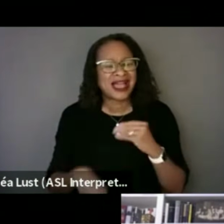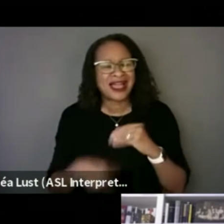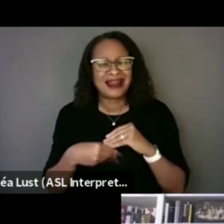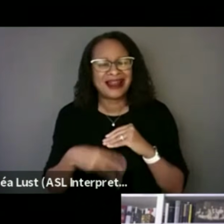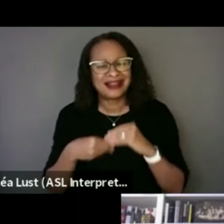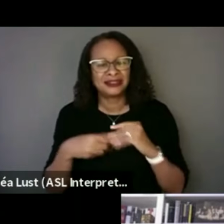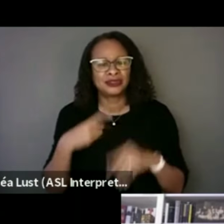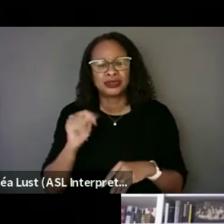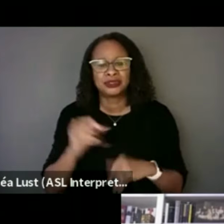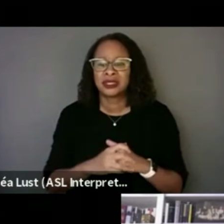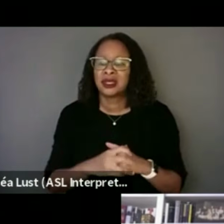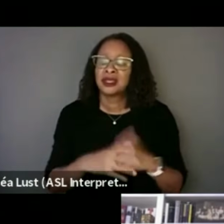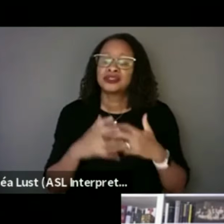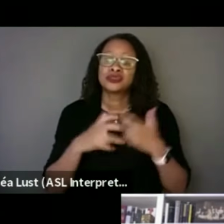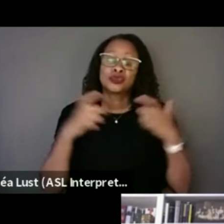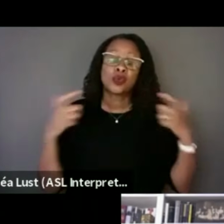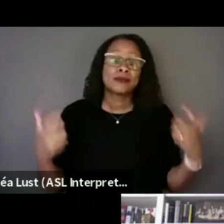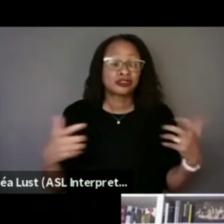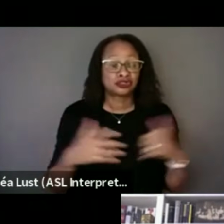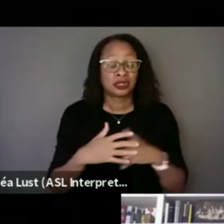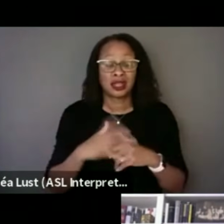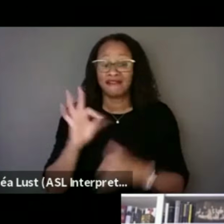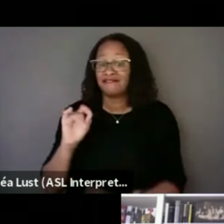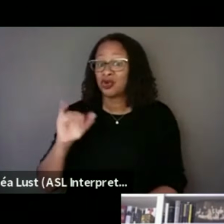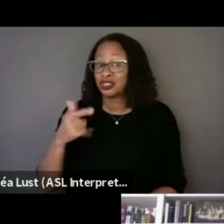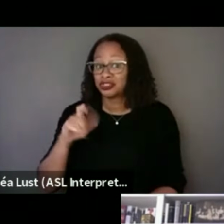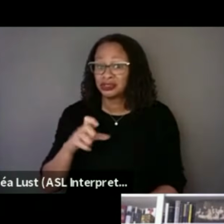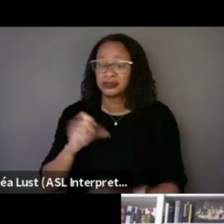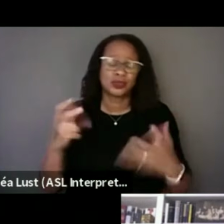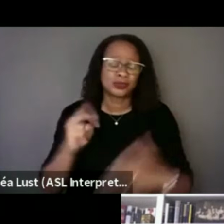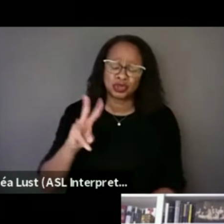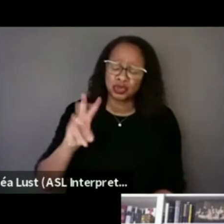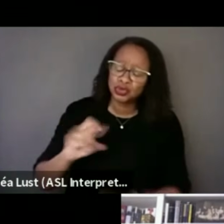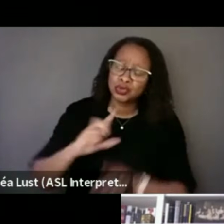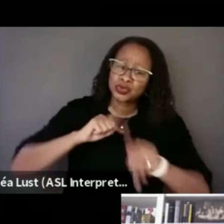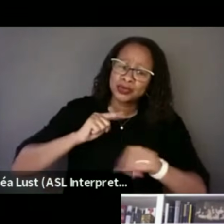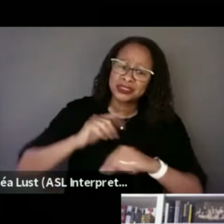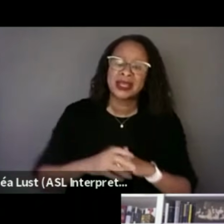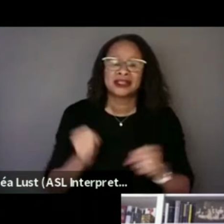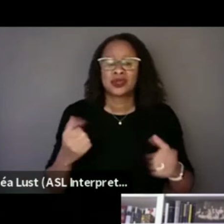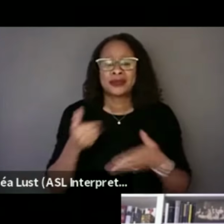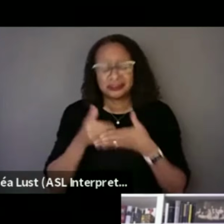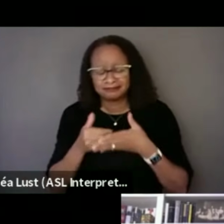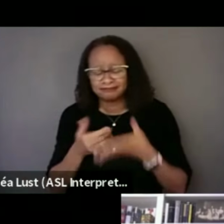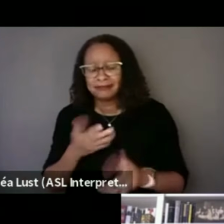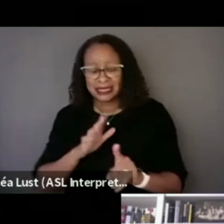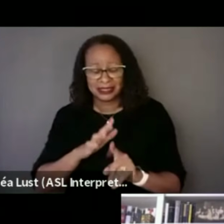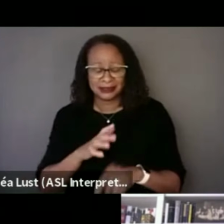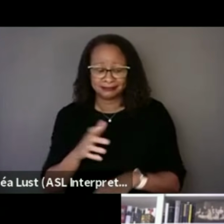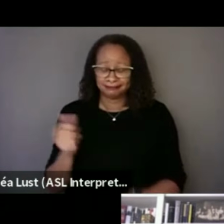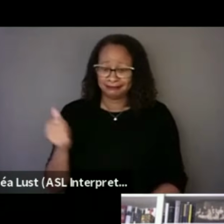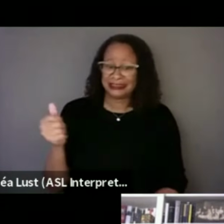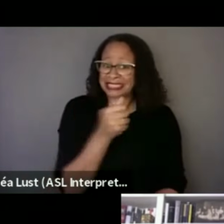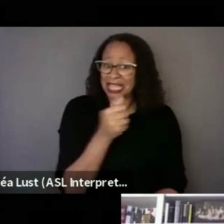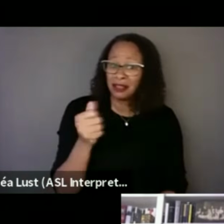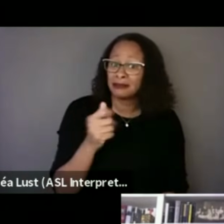There was so much footage coming out, so much news reporting, but also so much intimate, like cell phone footage and GoPro footage from Syrians themselves.